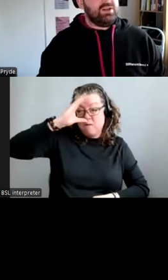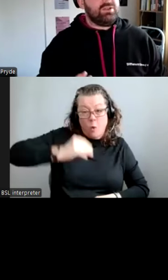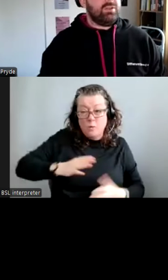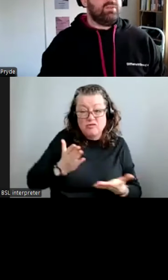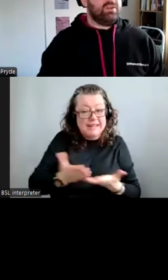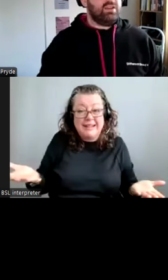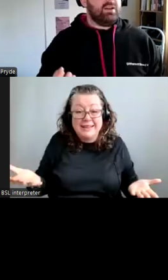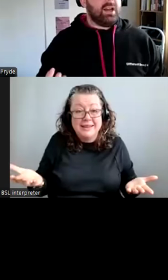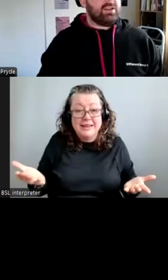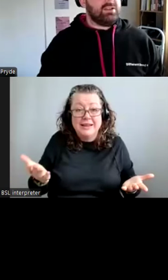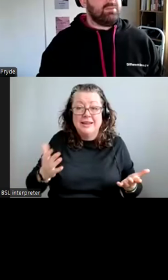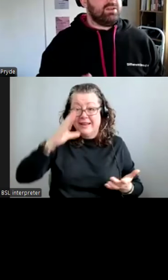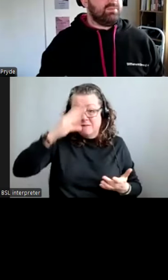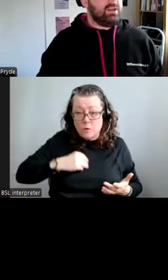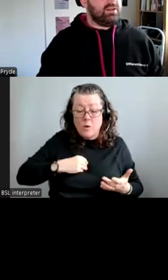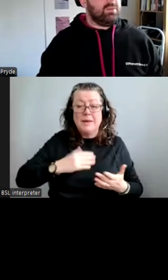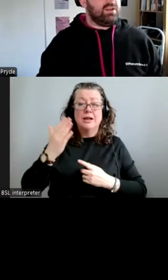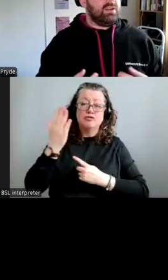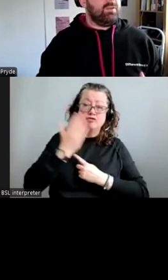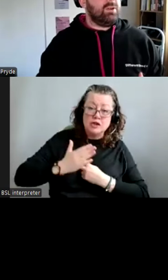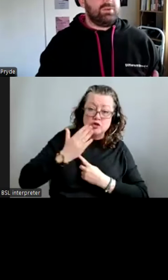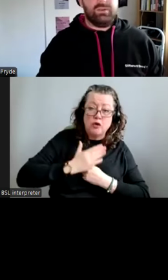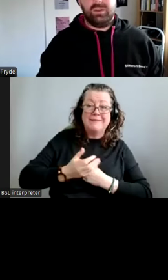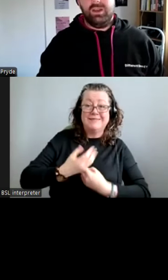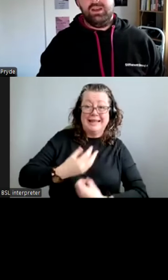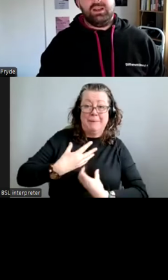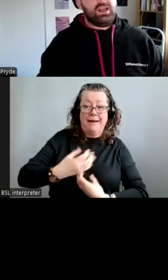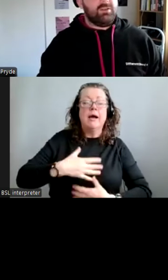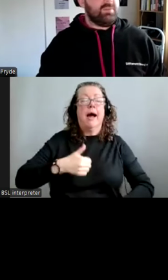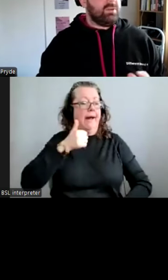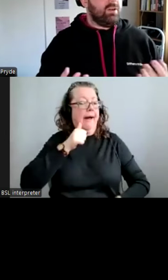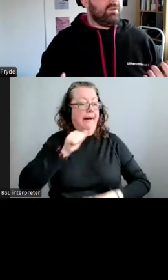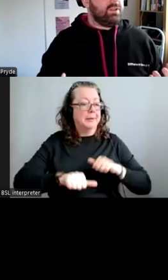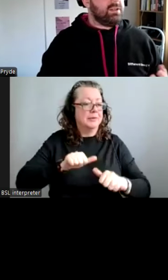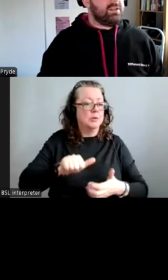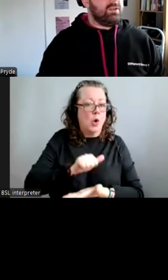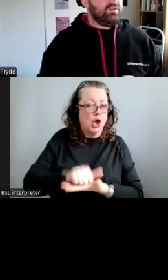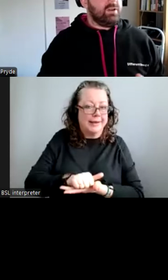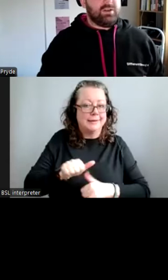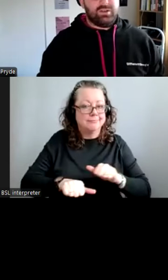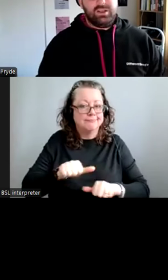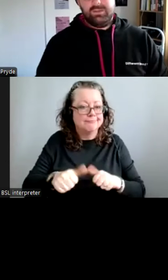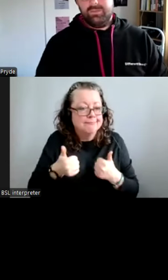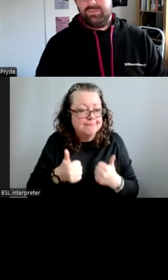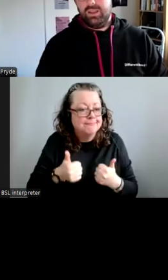to reassure them that their actions have been completed in the way that they thought it would. That helps build confidence as they go throughout our journeys.